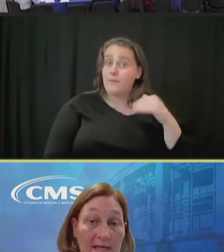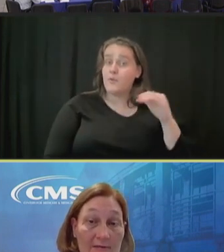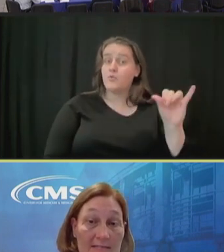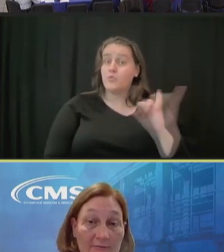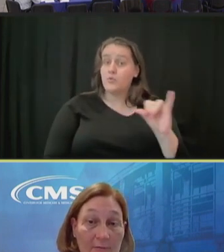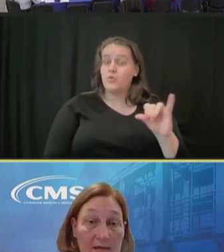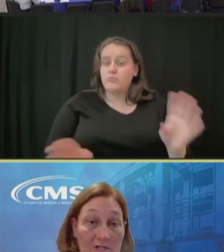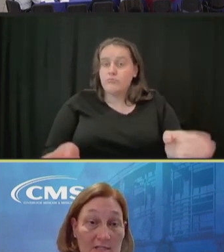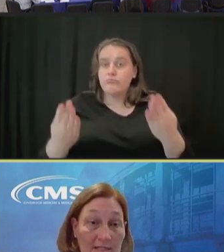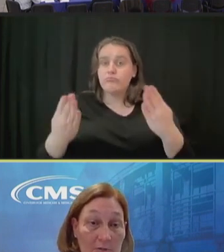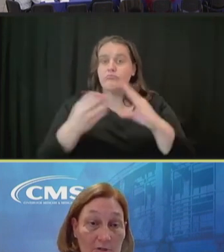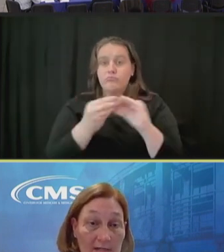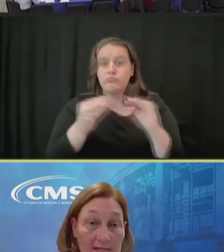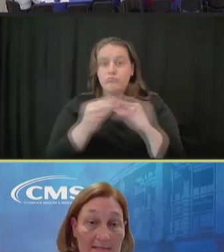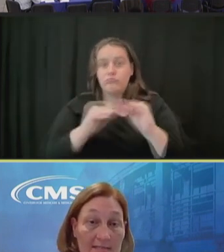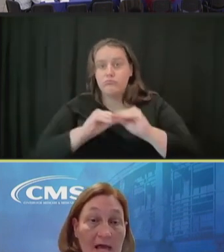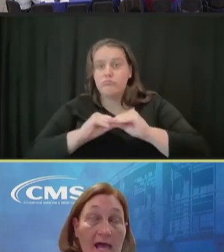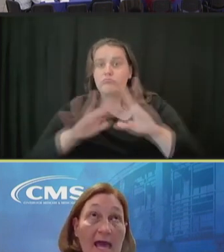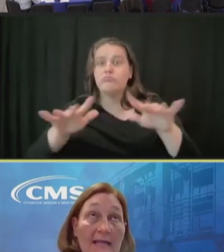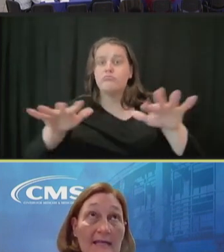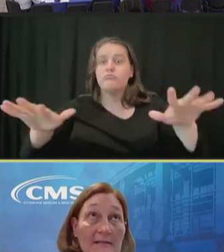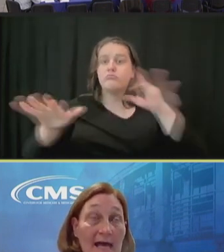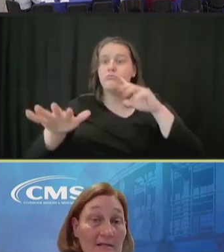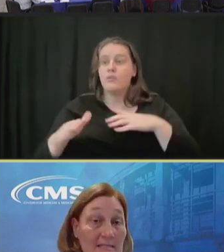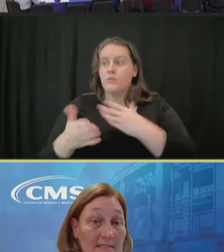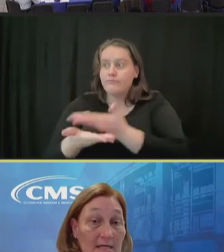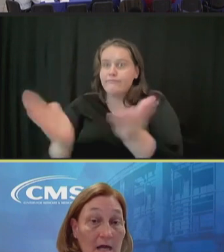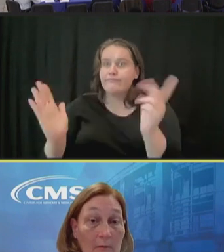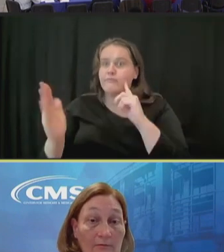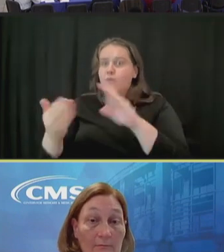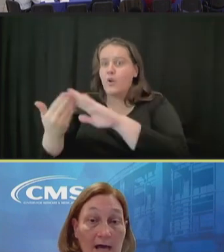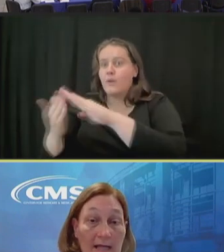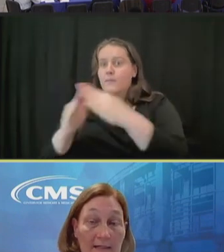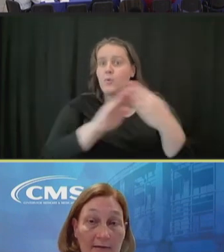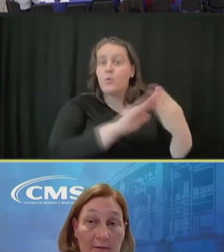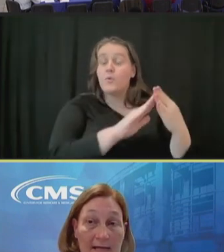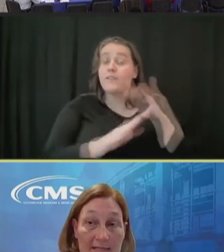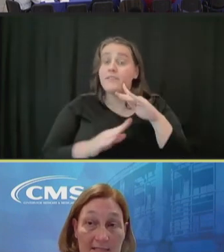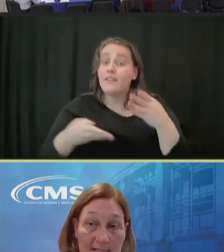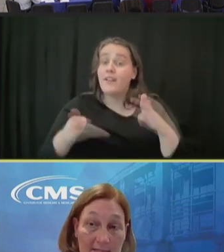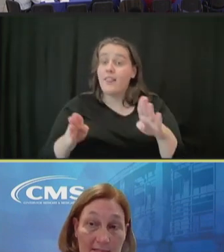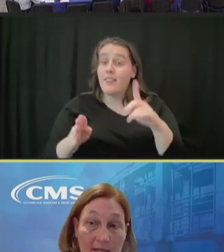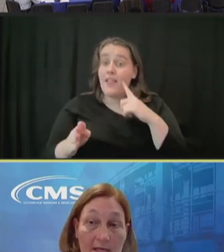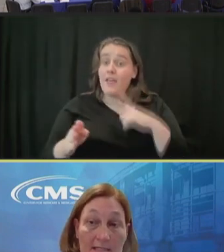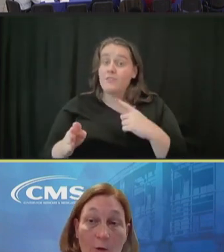helps get this information to communities. And it allows it to come from non-government entities.